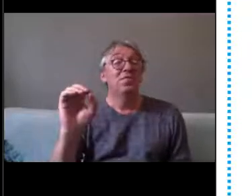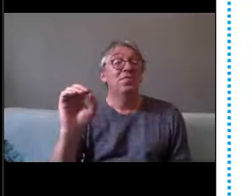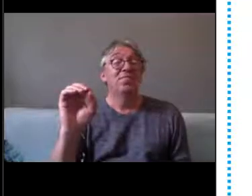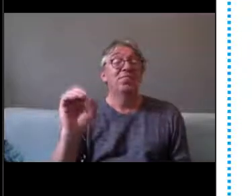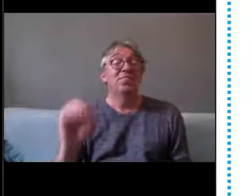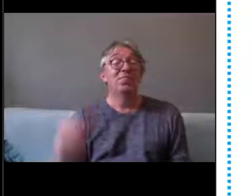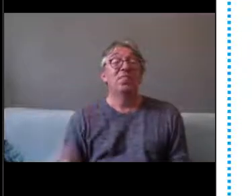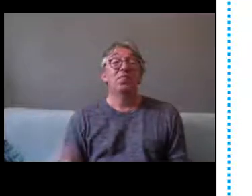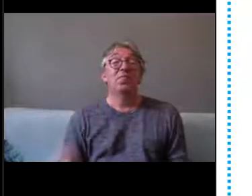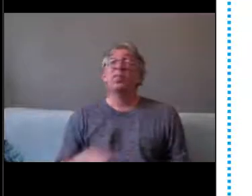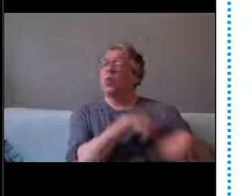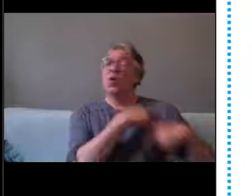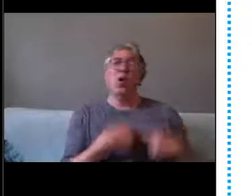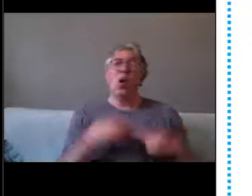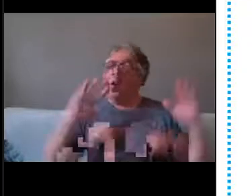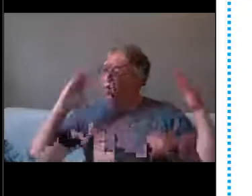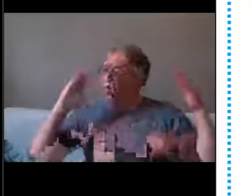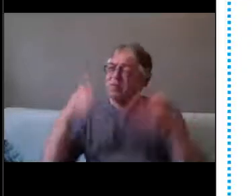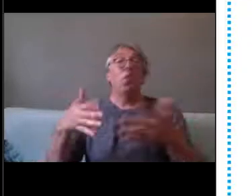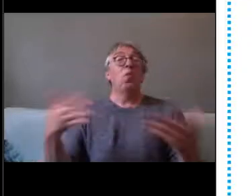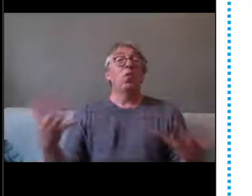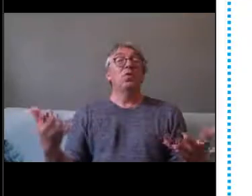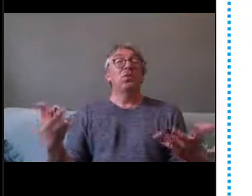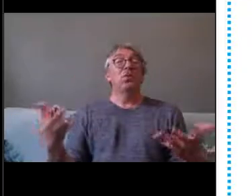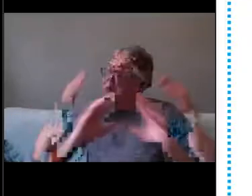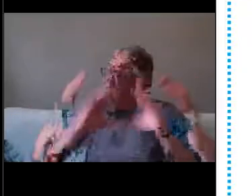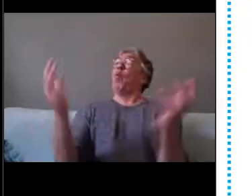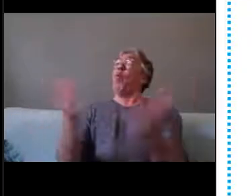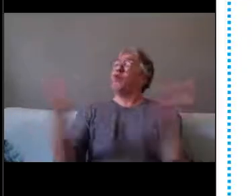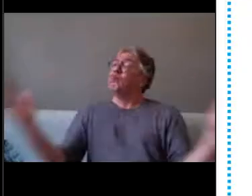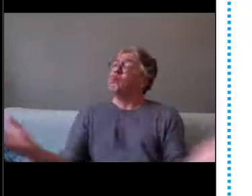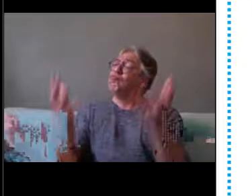to a fair and social world promoting inclusive development.